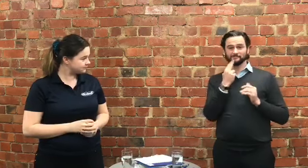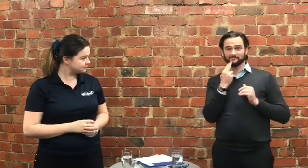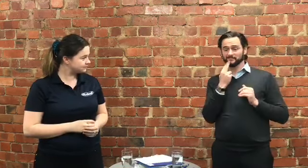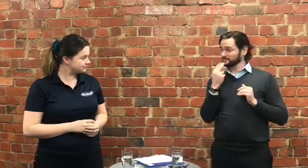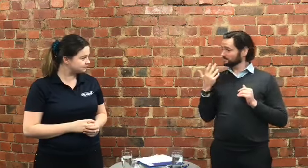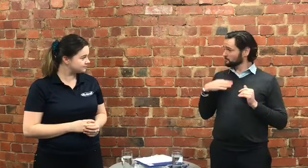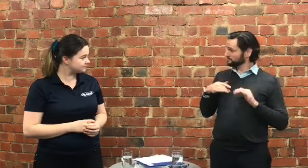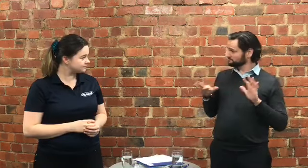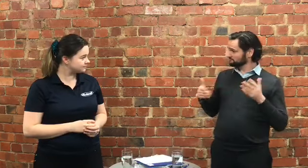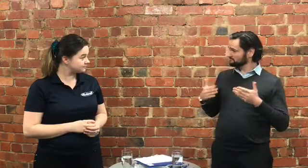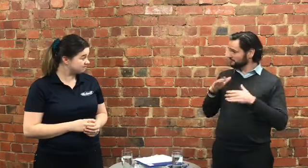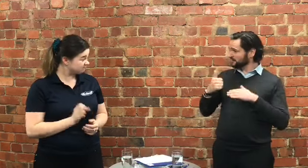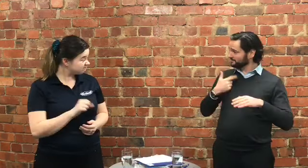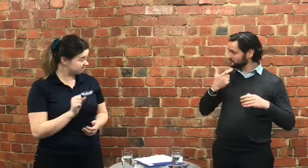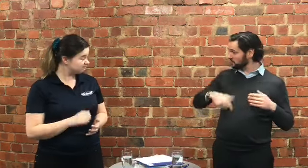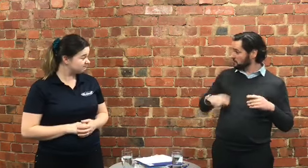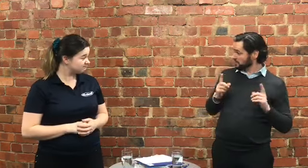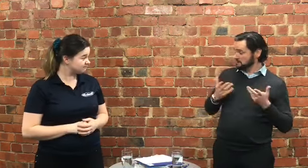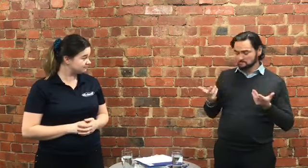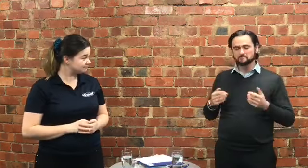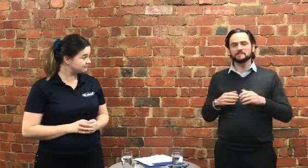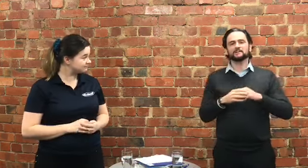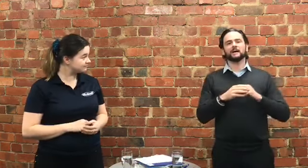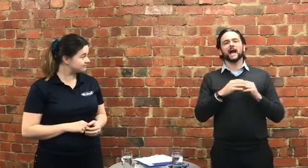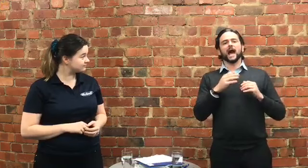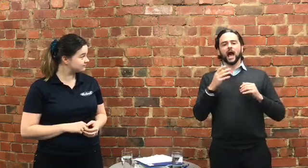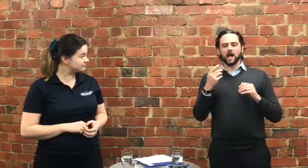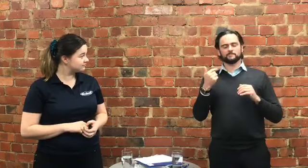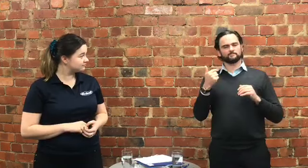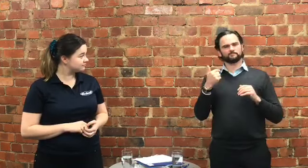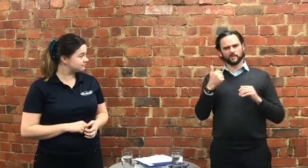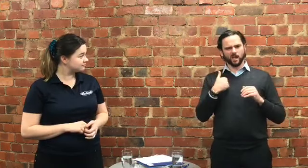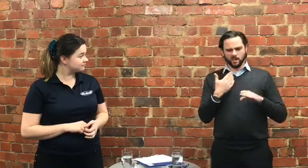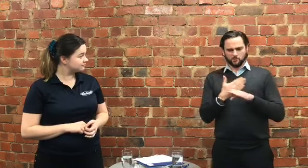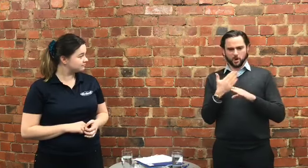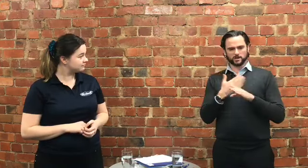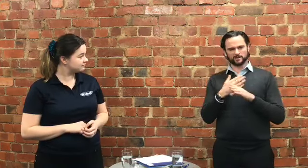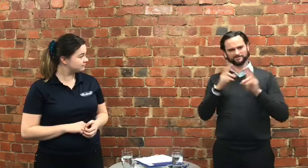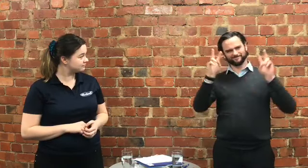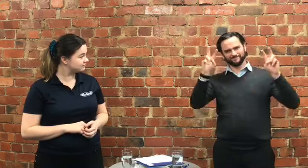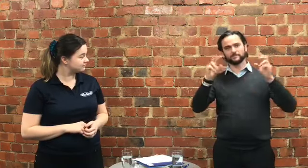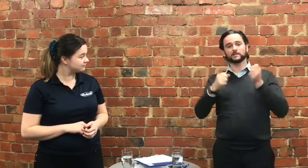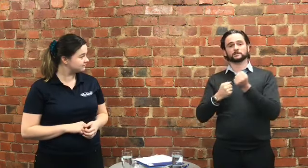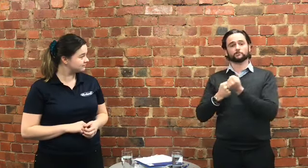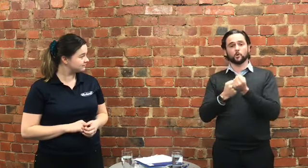I work at Vicdeaf, so I'll talk about my role now, shall I, Livy?